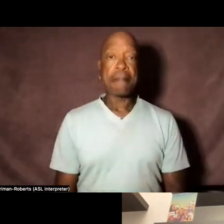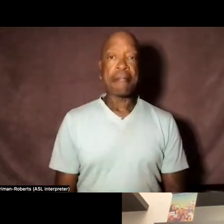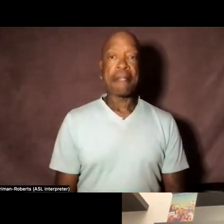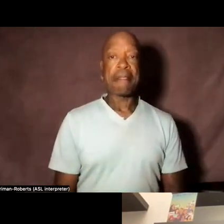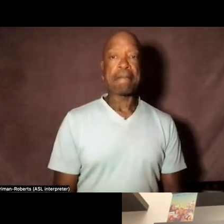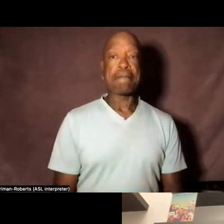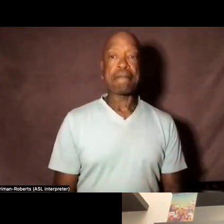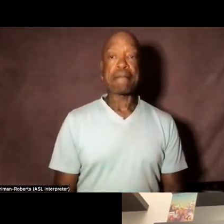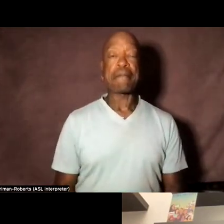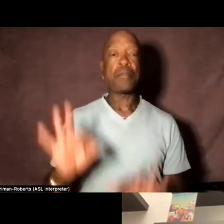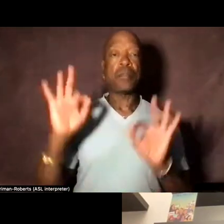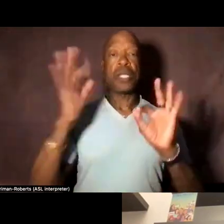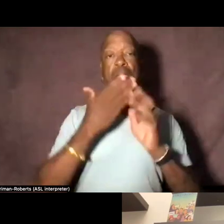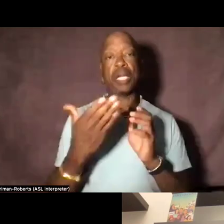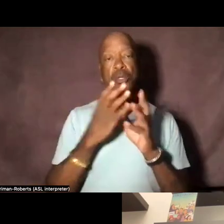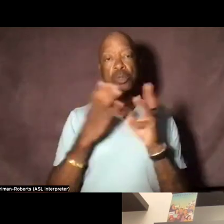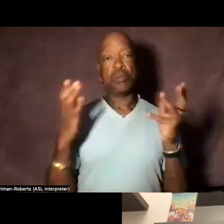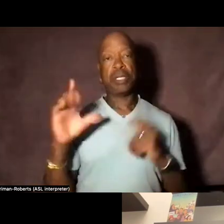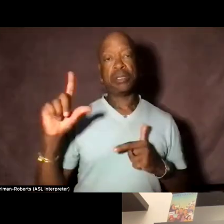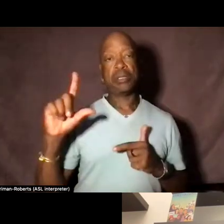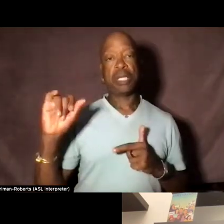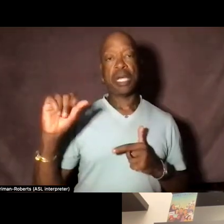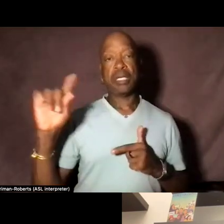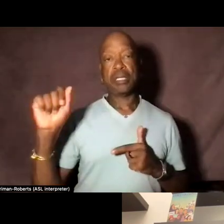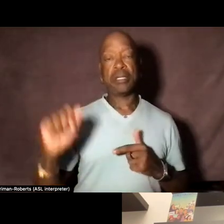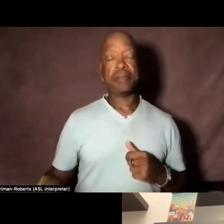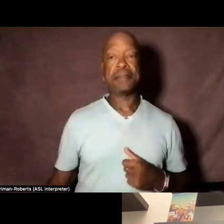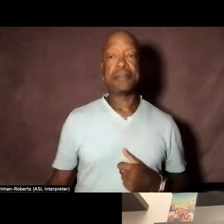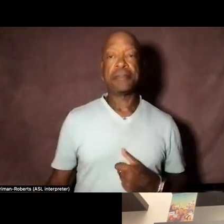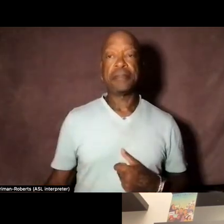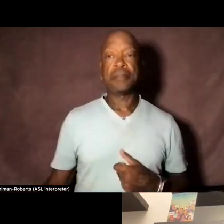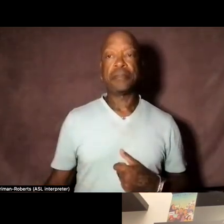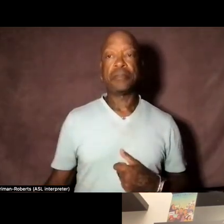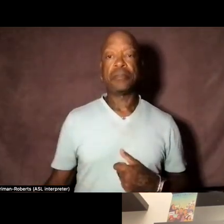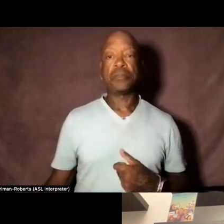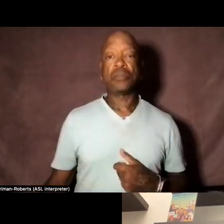thank you so much Liza and I saw a lot of engagement and resonance in the chat